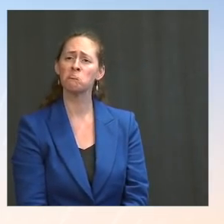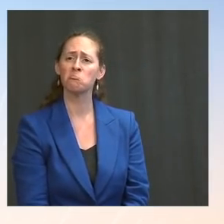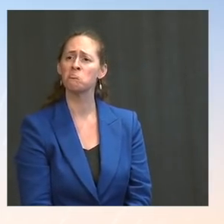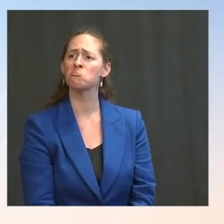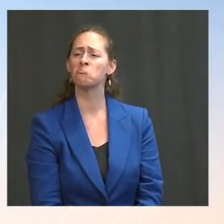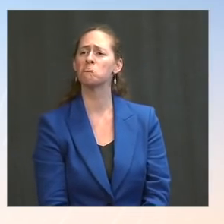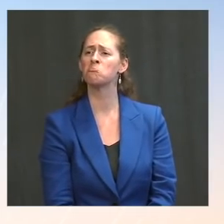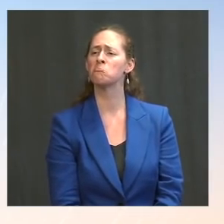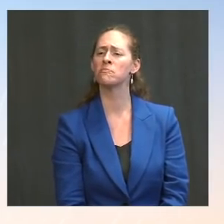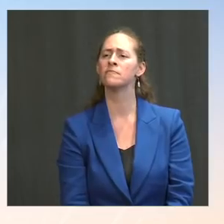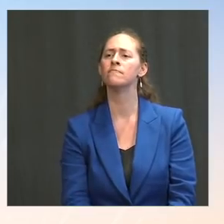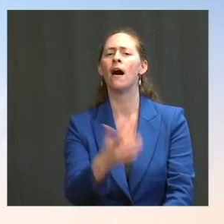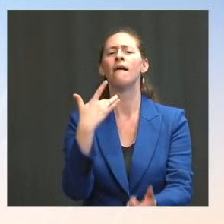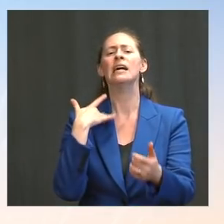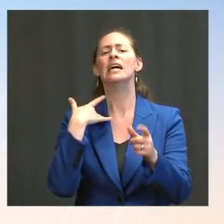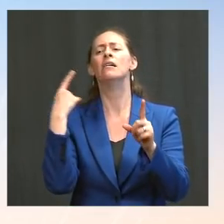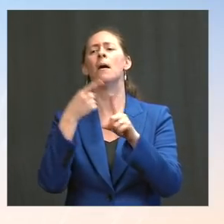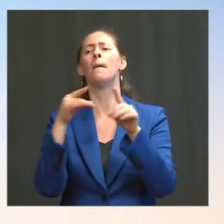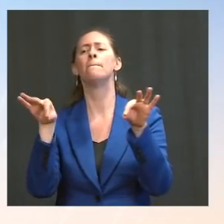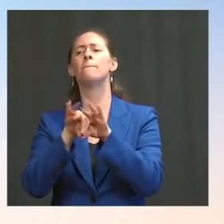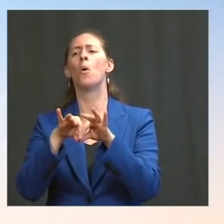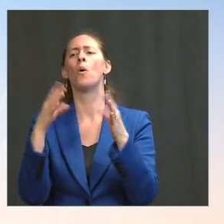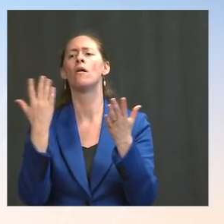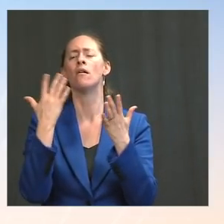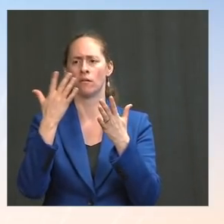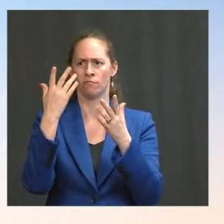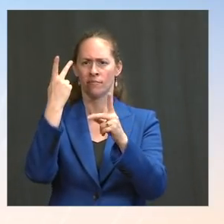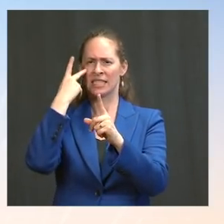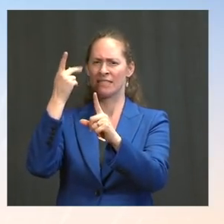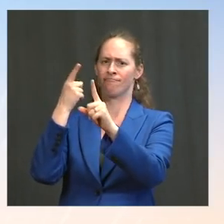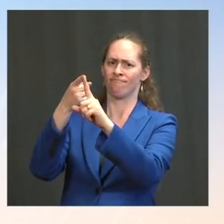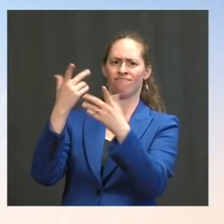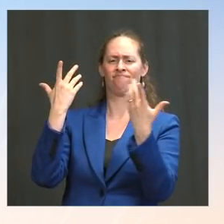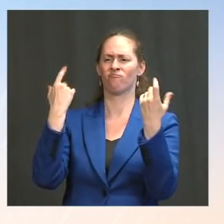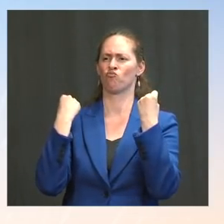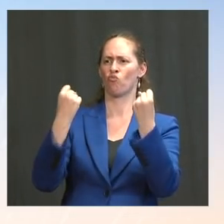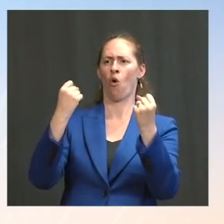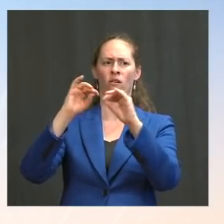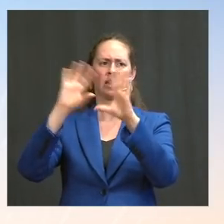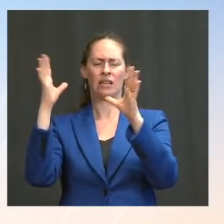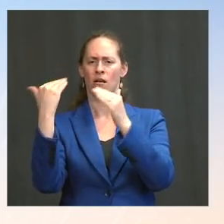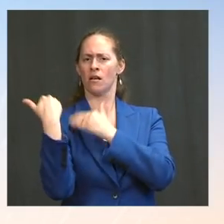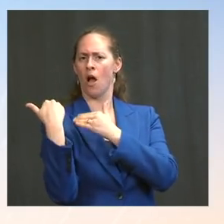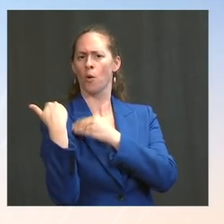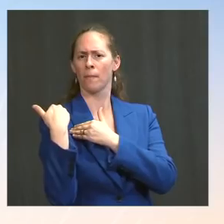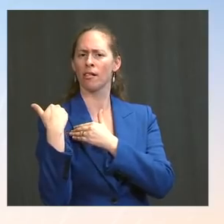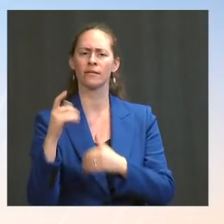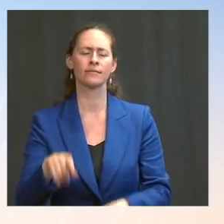and ambitious markers and hold ourselves to account. The Press: Thank you. >> Ms. Psaki: Go ahead. The Press: Thank you, Jen. Is the White House concerned that some vice-presidential